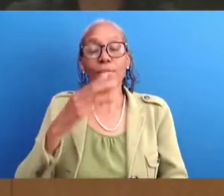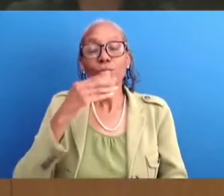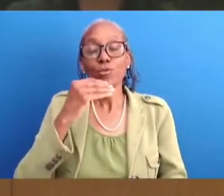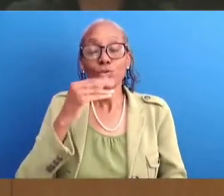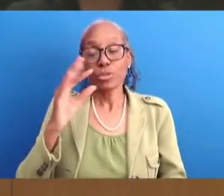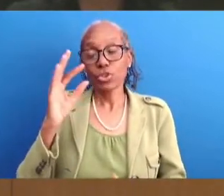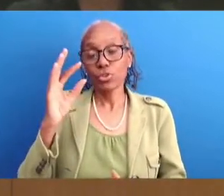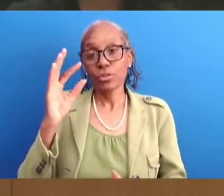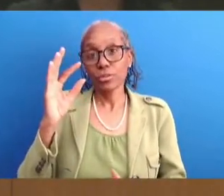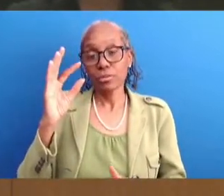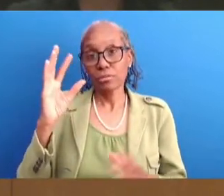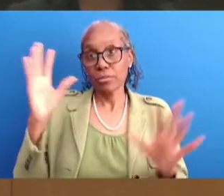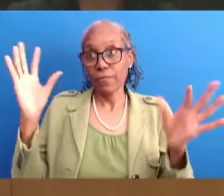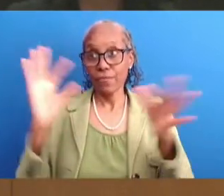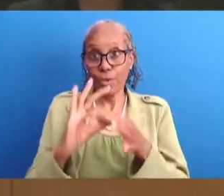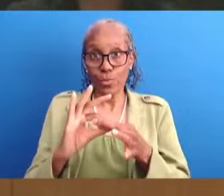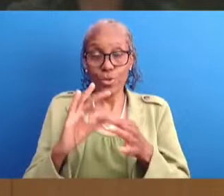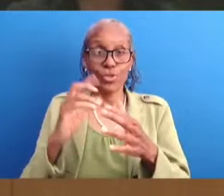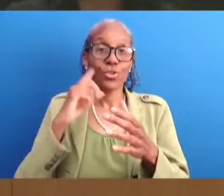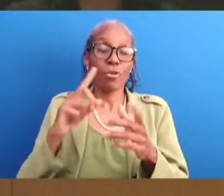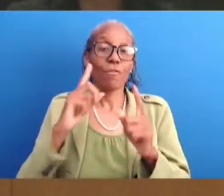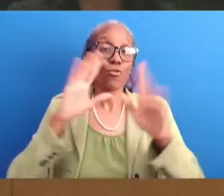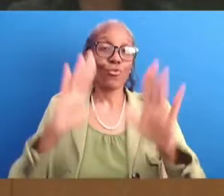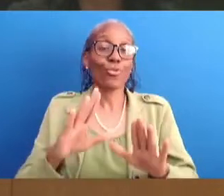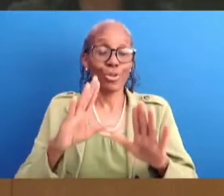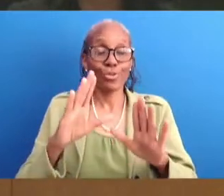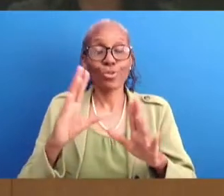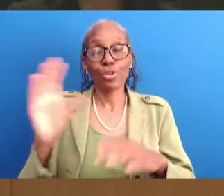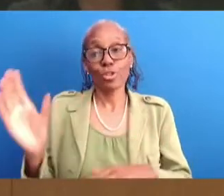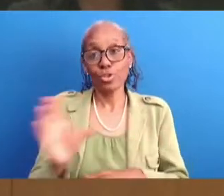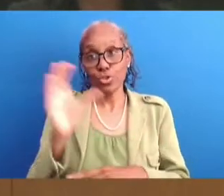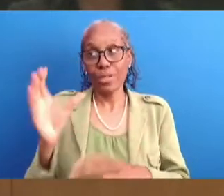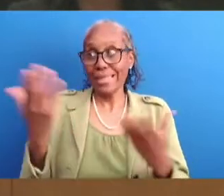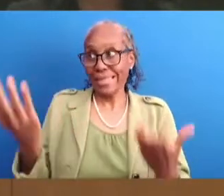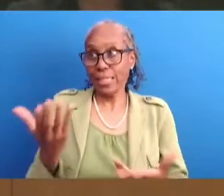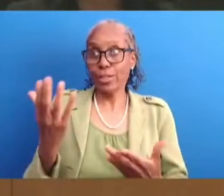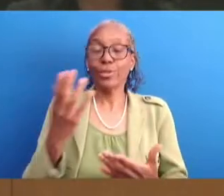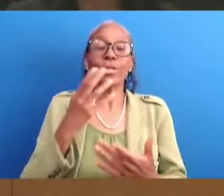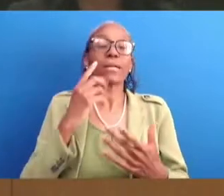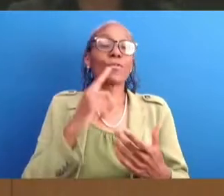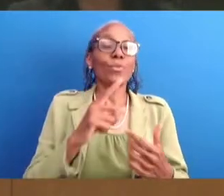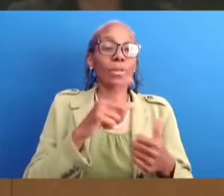COLLETTE, I'M THE CEO OF THE